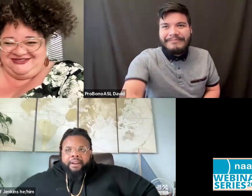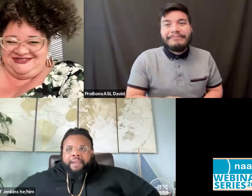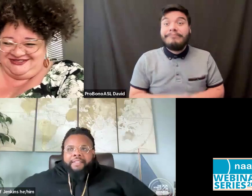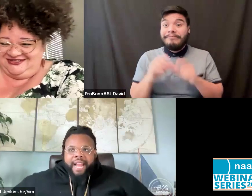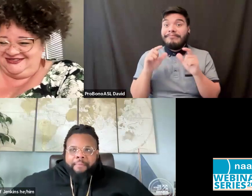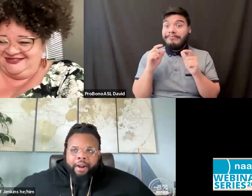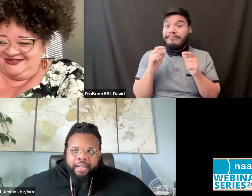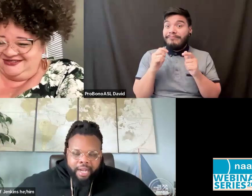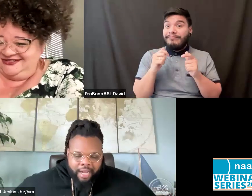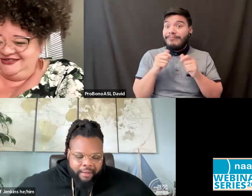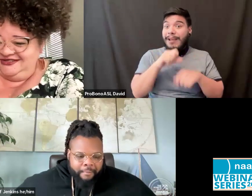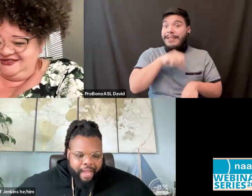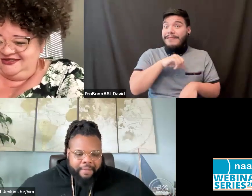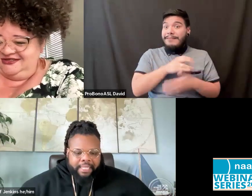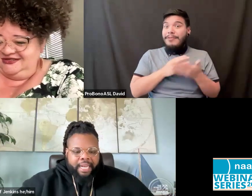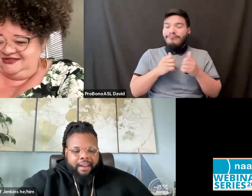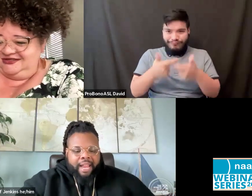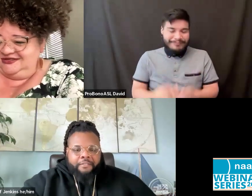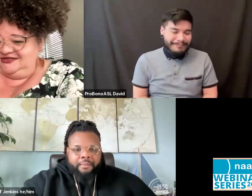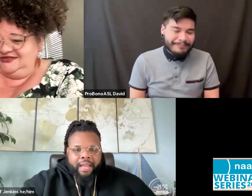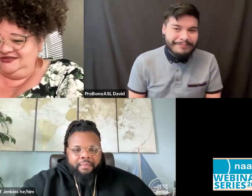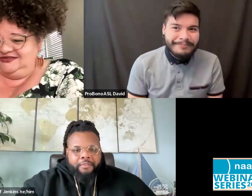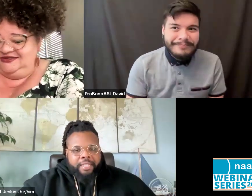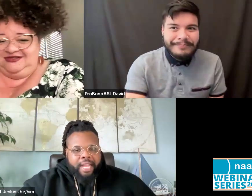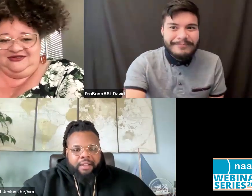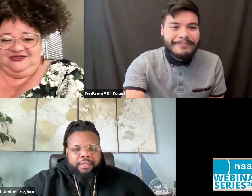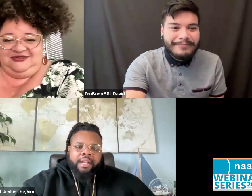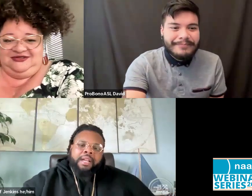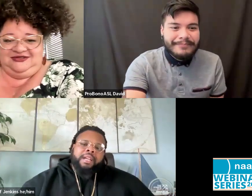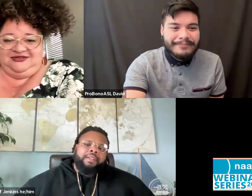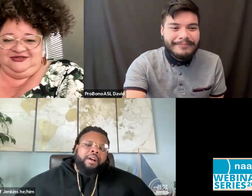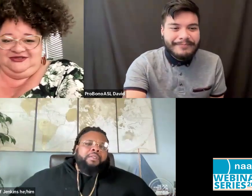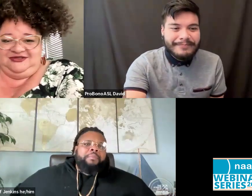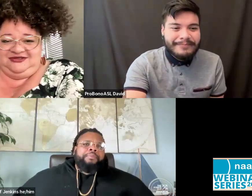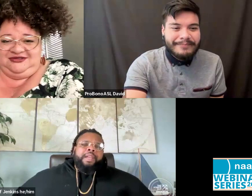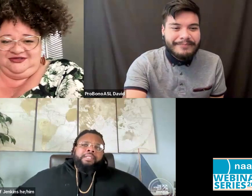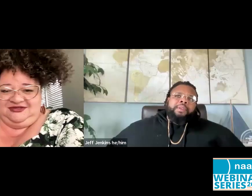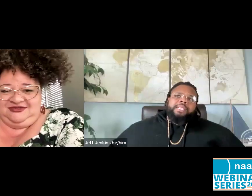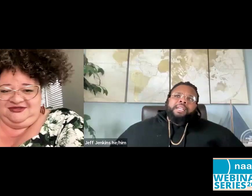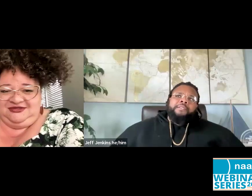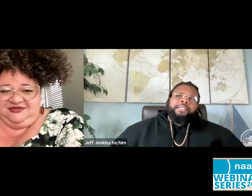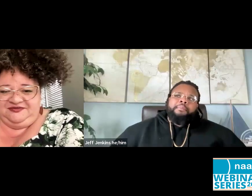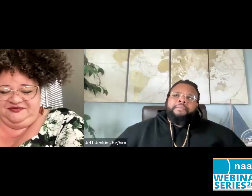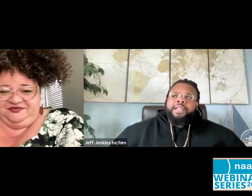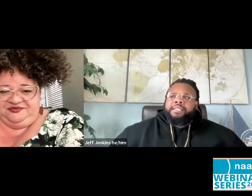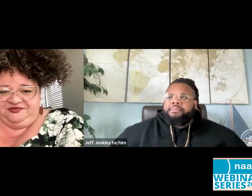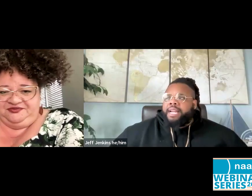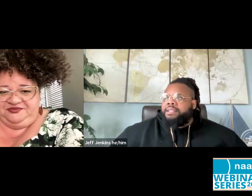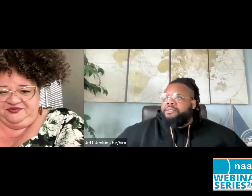I'm loving that part. I've been see about a lot from a lot of my friends accounts. You know, it's really tough. And some of it is subjective.